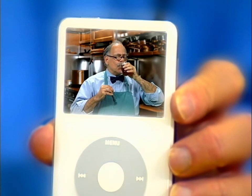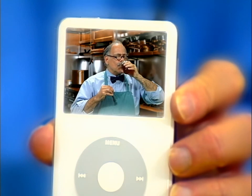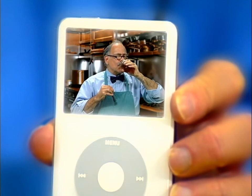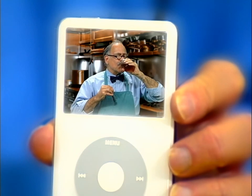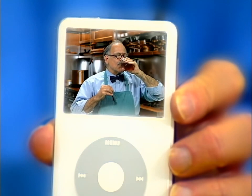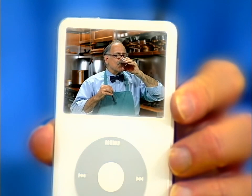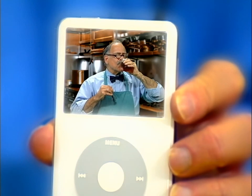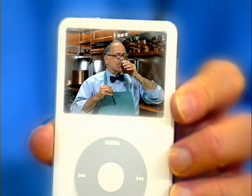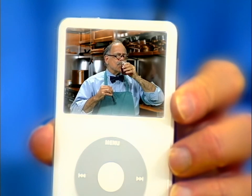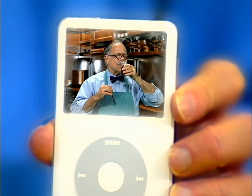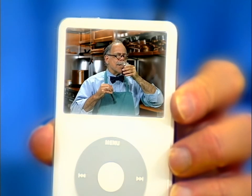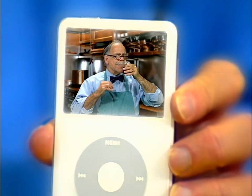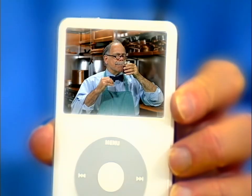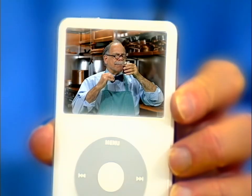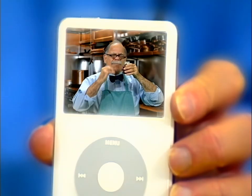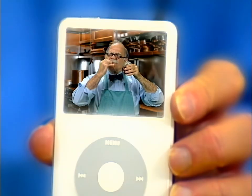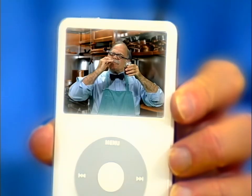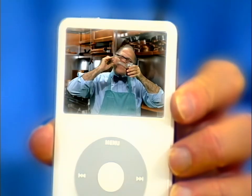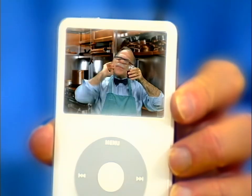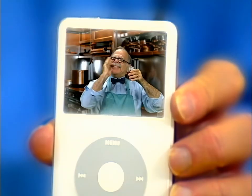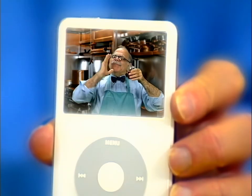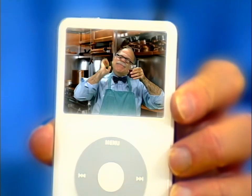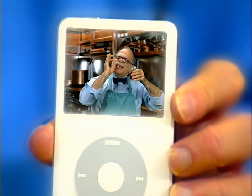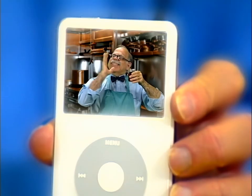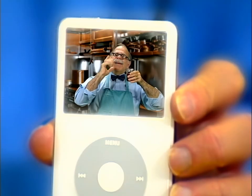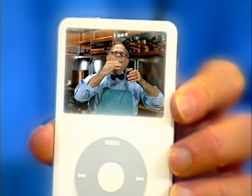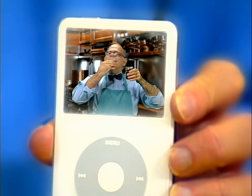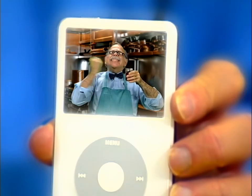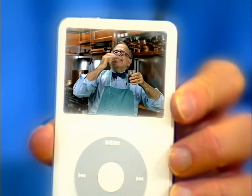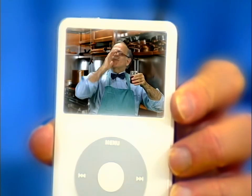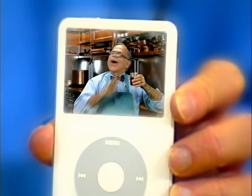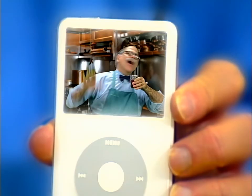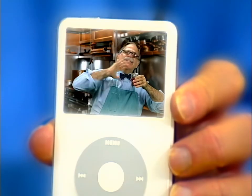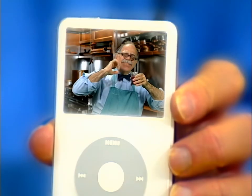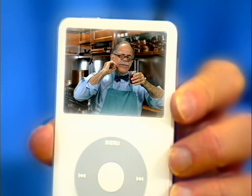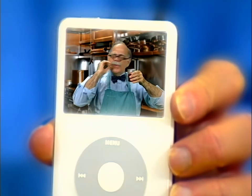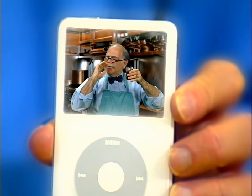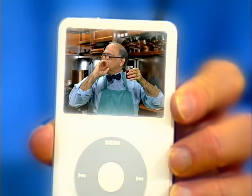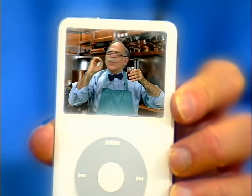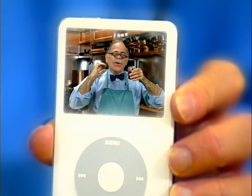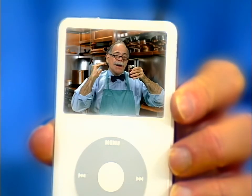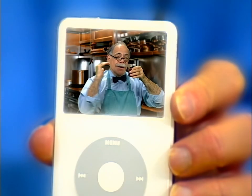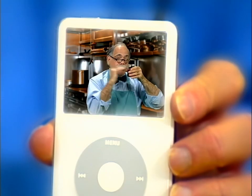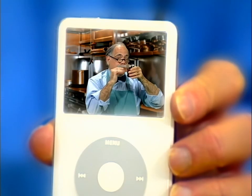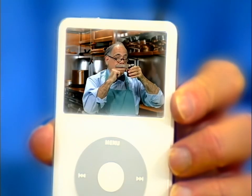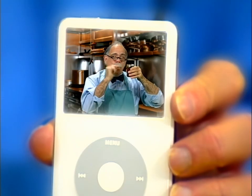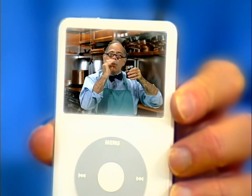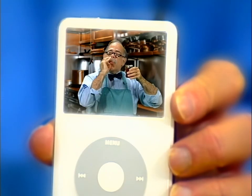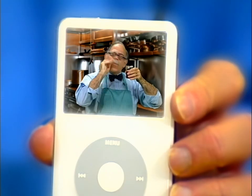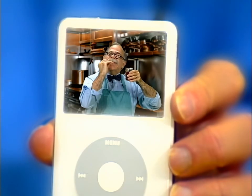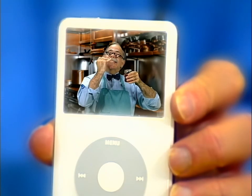THE POINT IS THAT YOU ALWAYS NEED TO TELL THE TRUTH. HONESTY IS REALLY THE BEST WAY. GIVE IT A TRY.